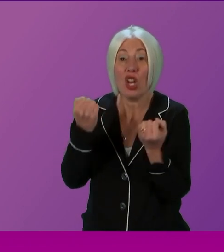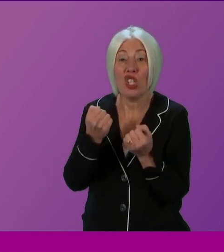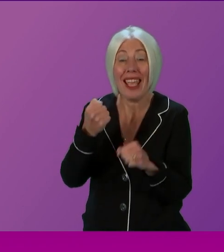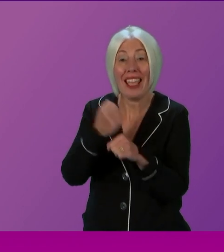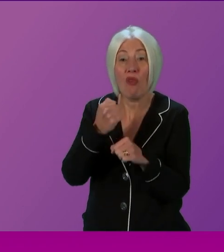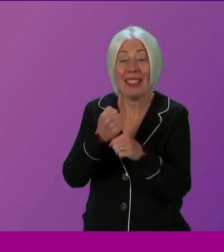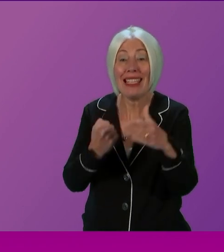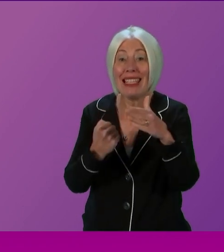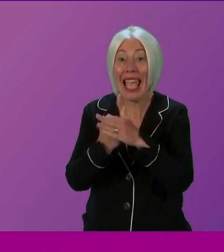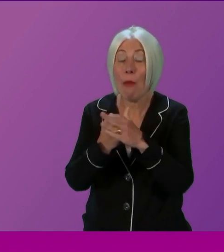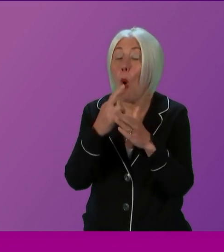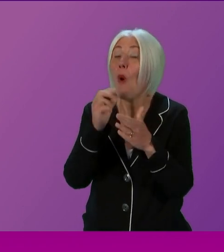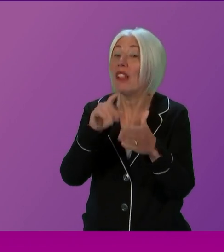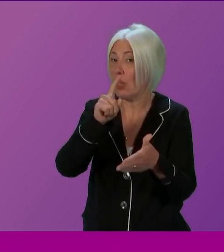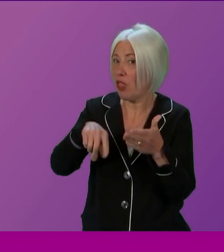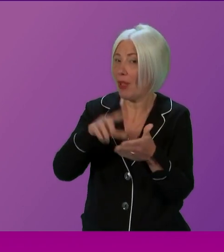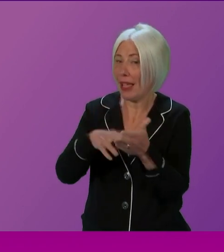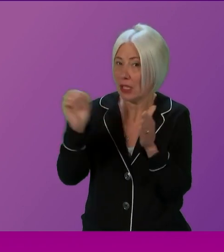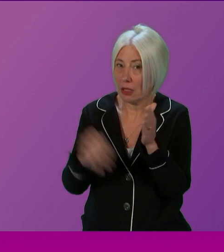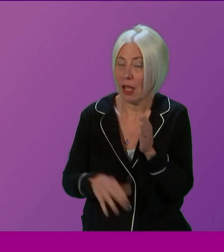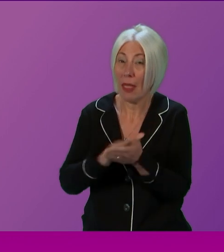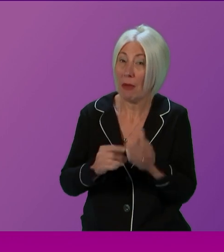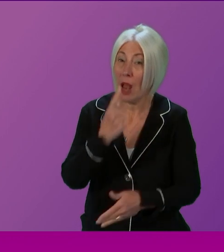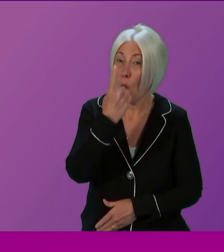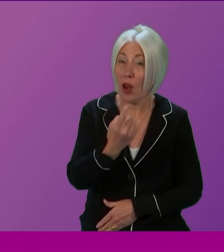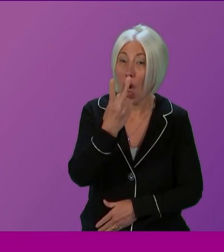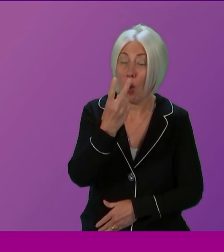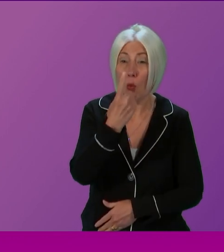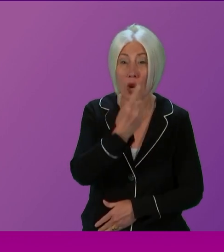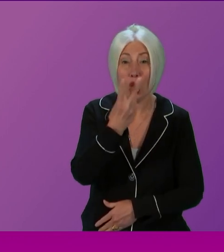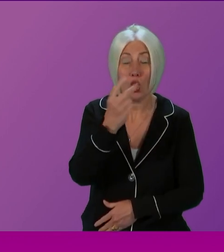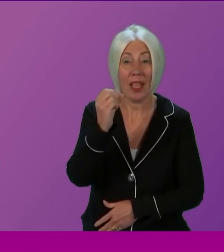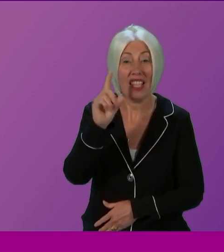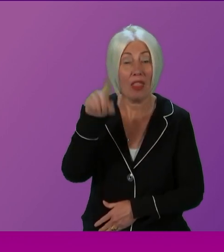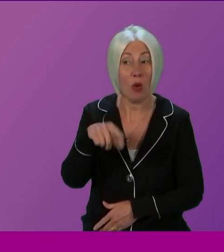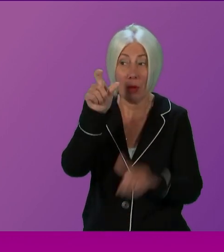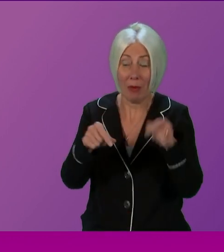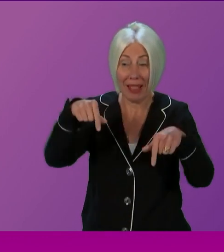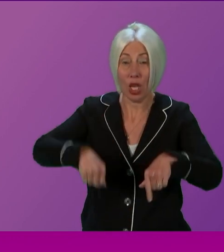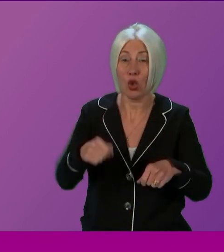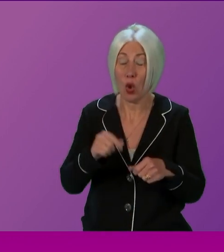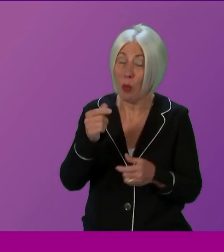to do that would mean an estimated increase of 120,000 Scottish households in fuel poverty,